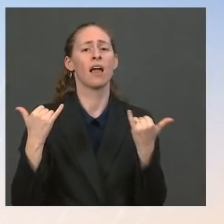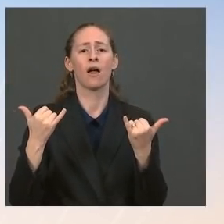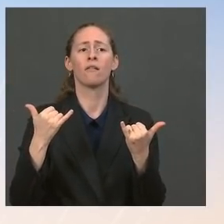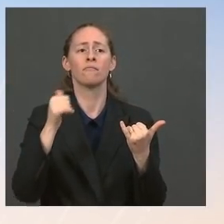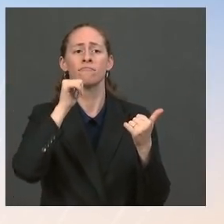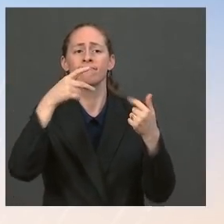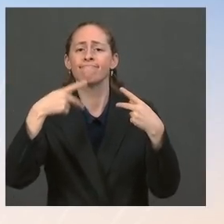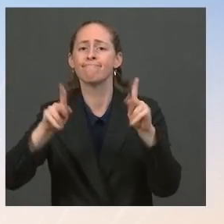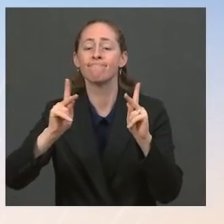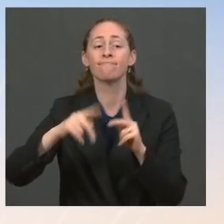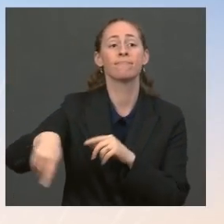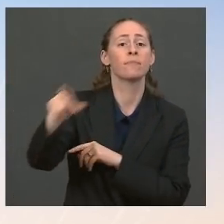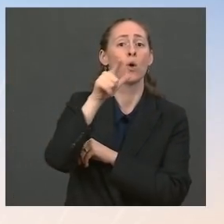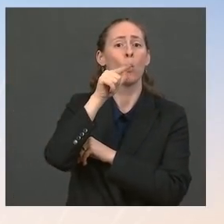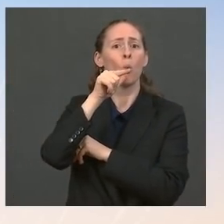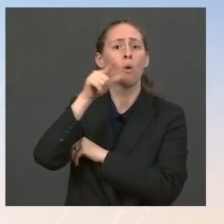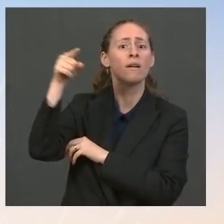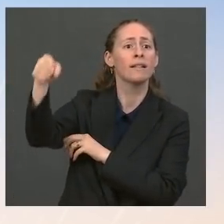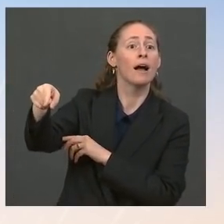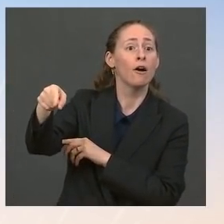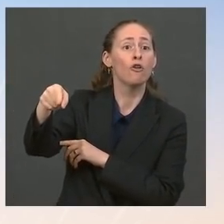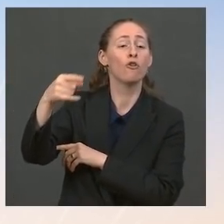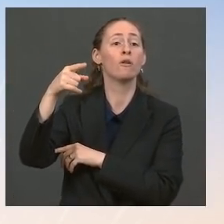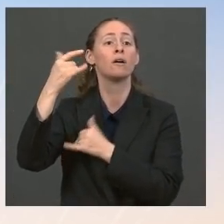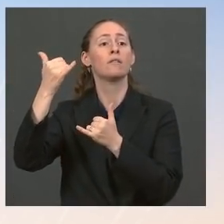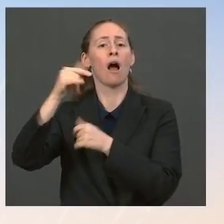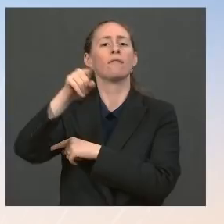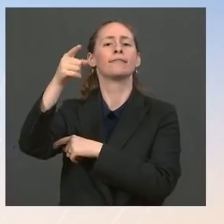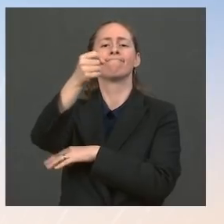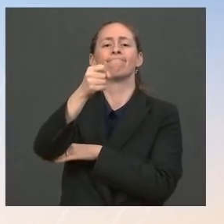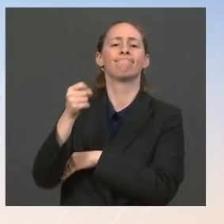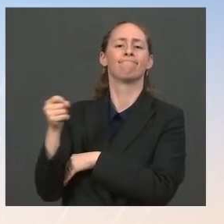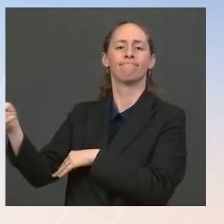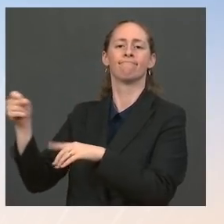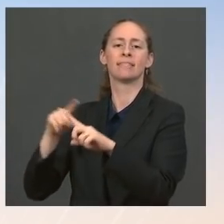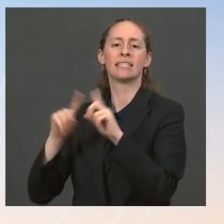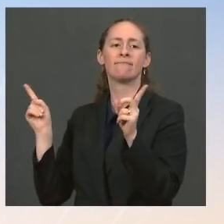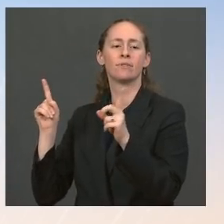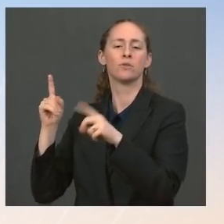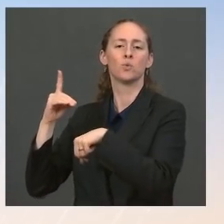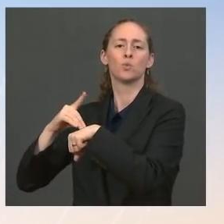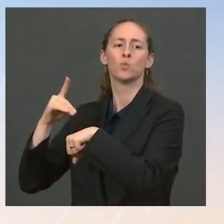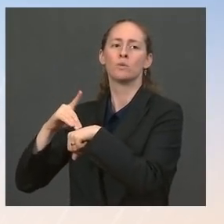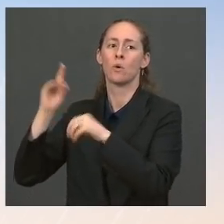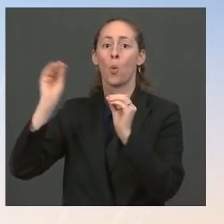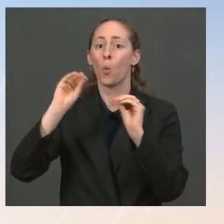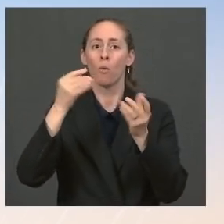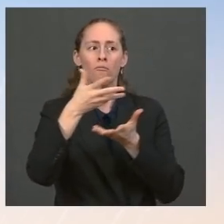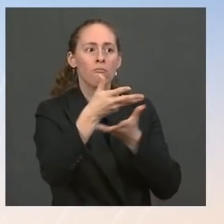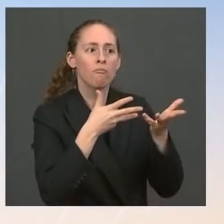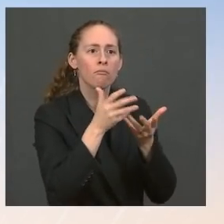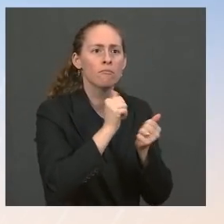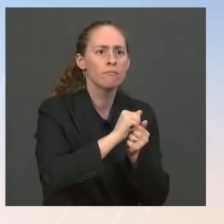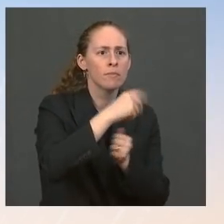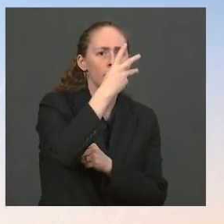have been assigned to administrative duties and are not interacting with migrants while the investigation is ongoing.